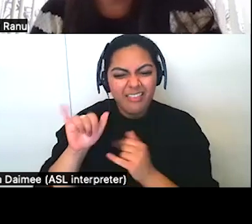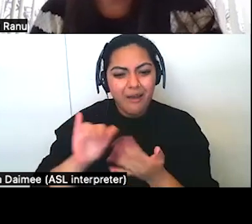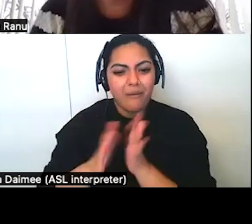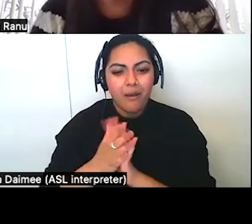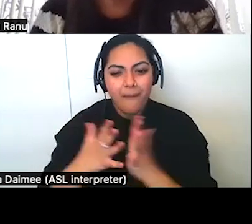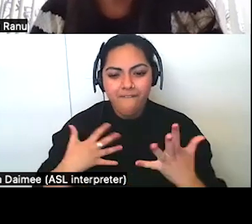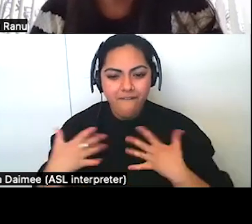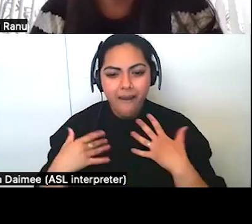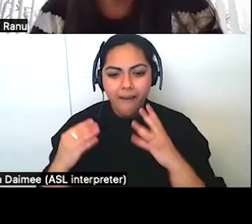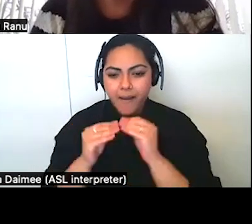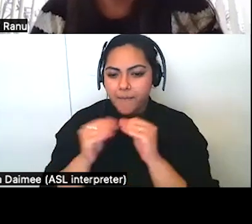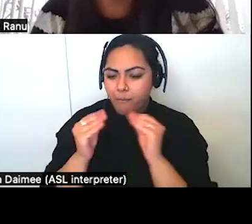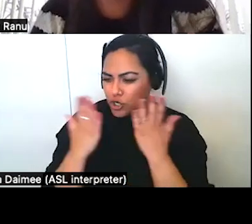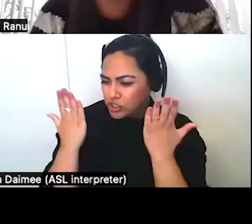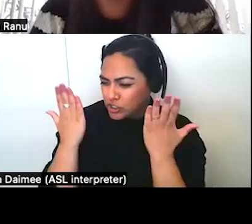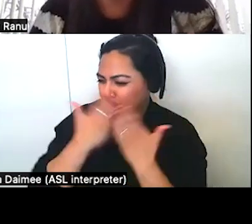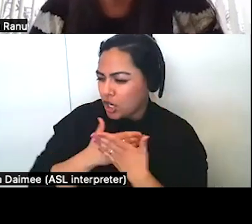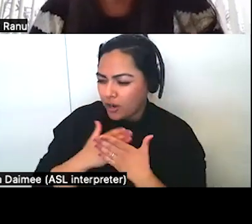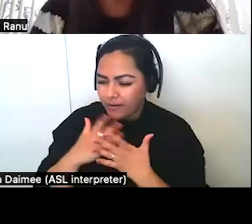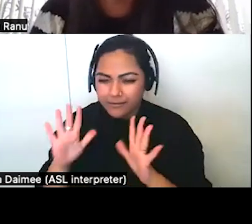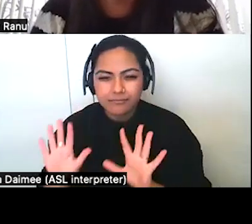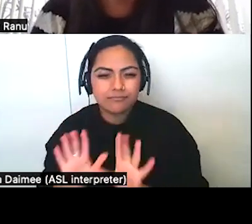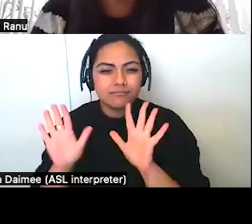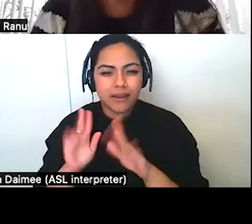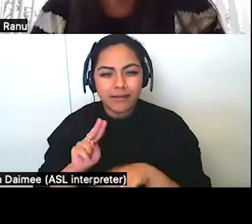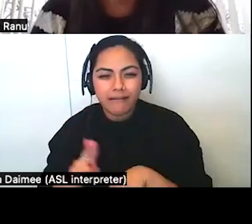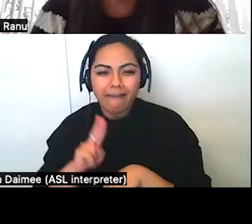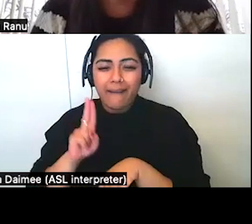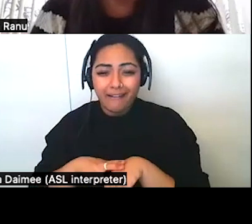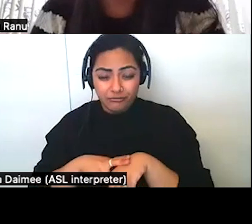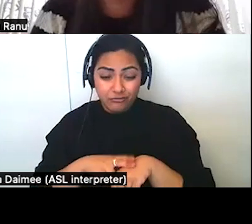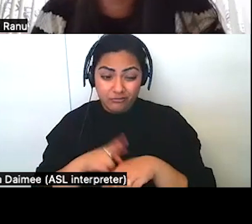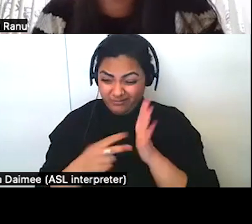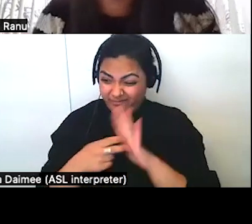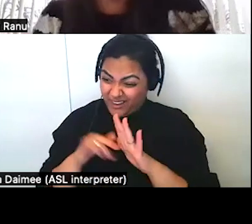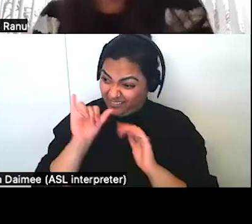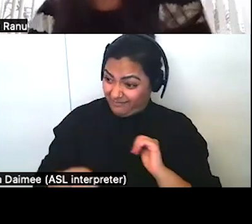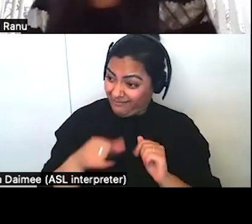nor confirm that, but maybe Monique can answer some of those questions. Over to you, Monique.